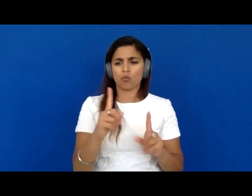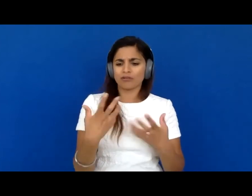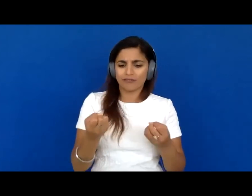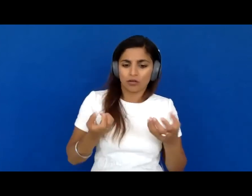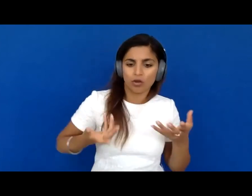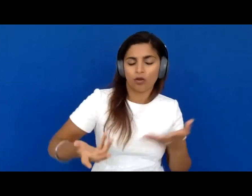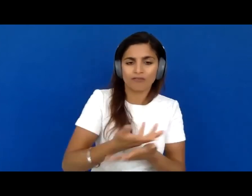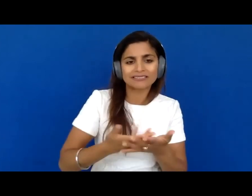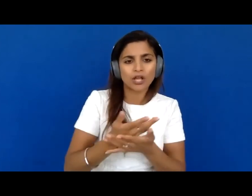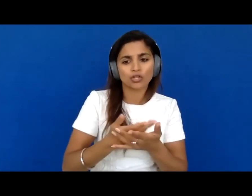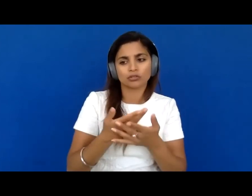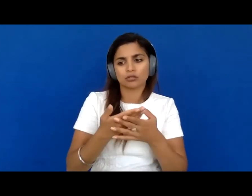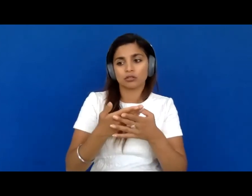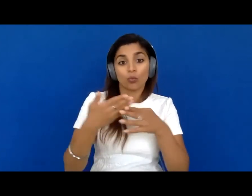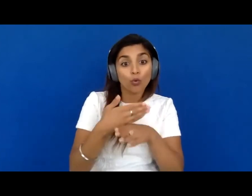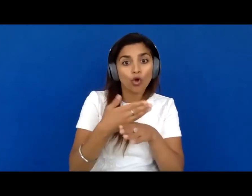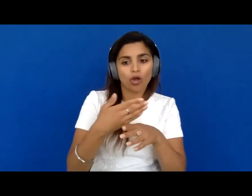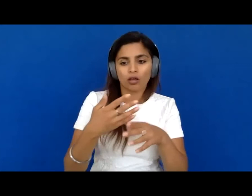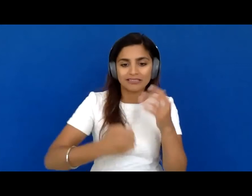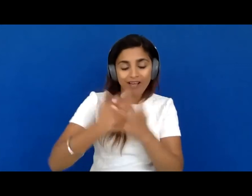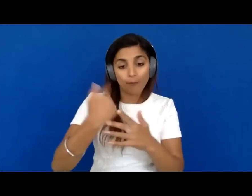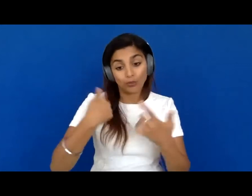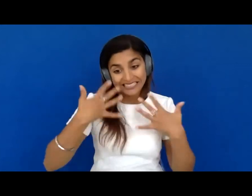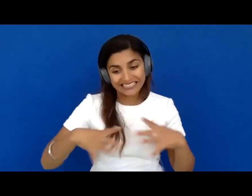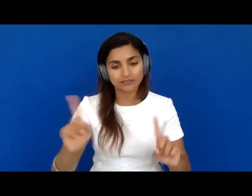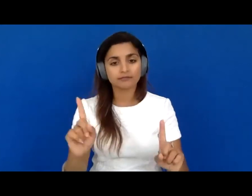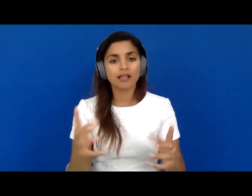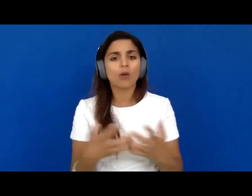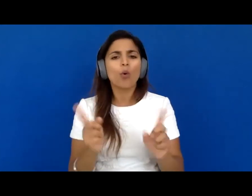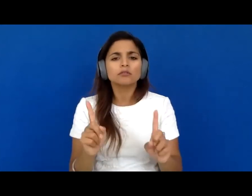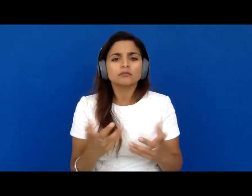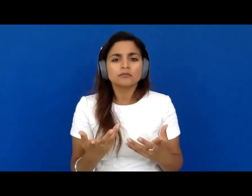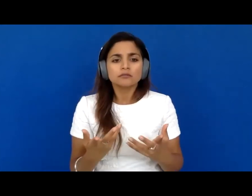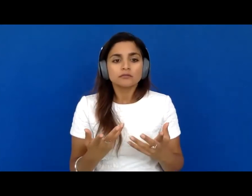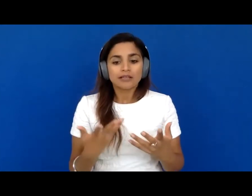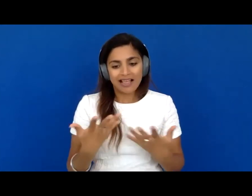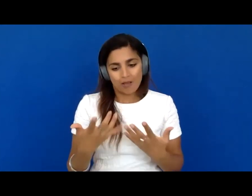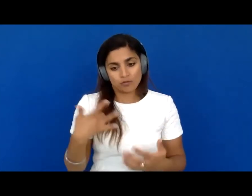we are needing at once to survive in an ableist capitalist system while also